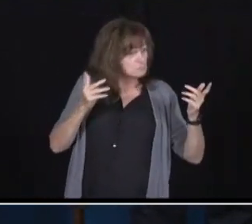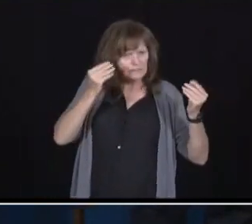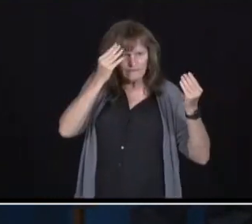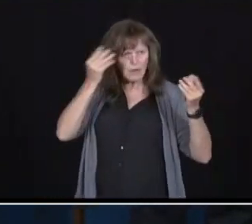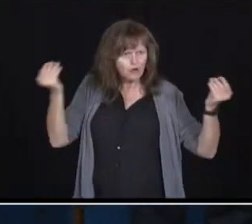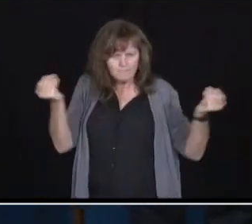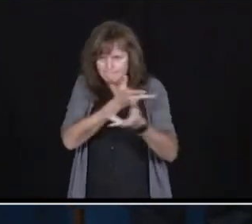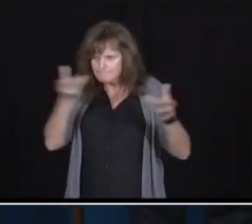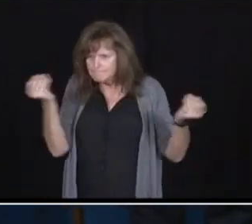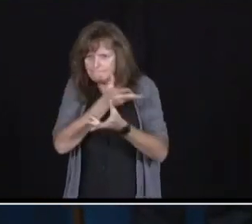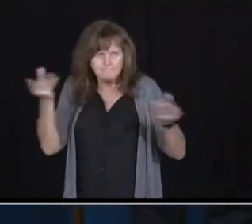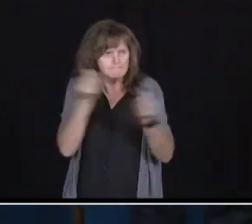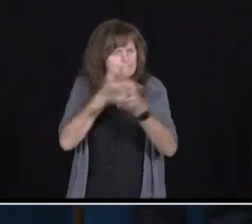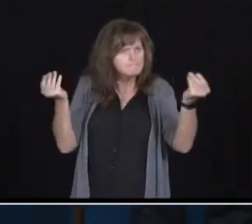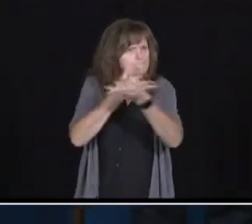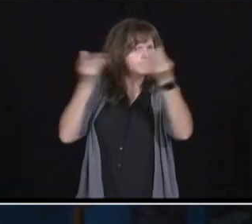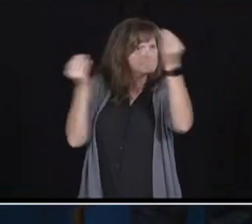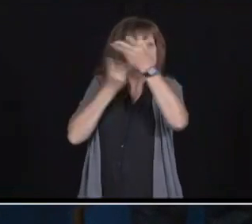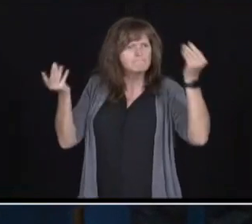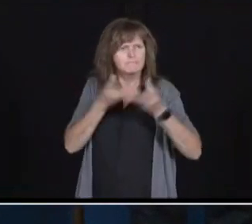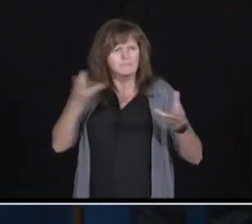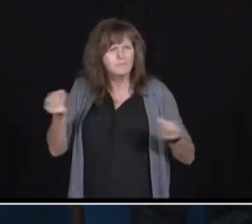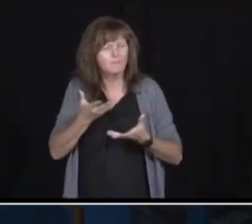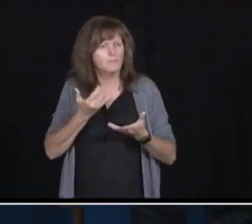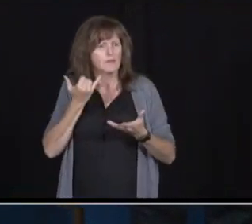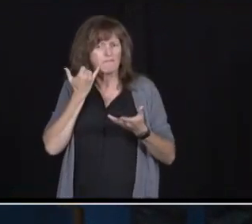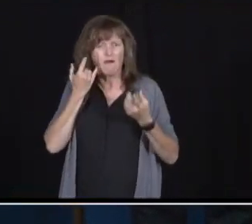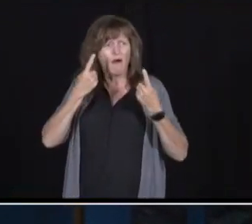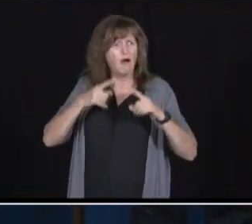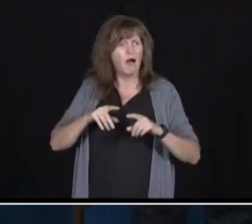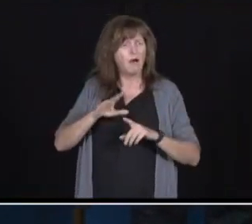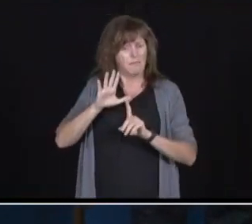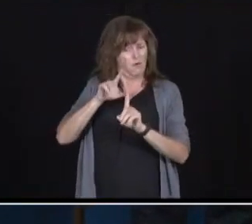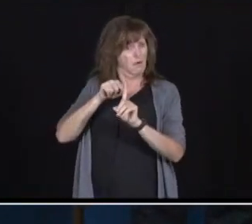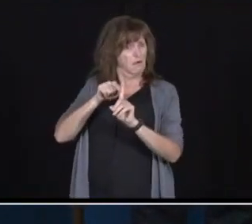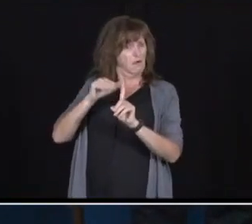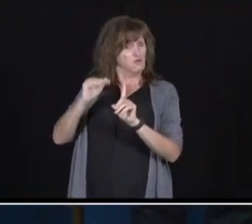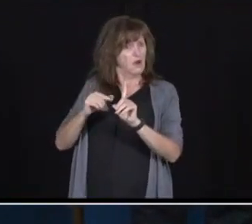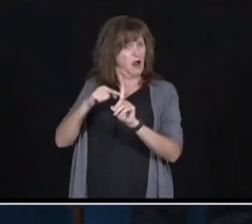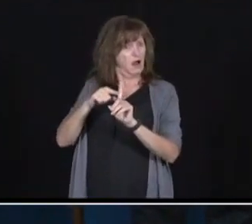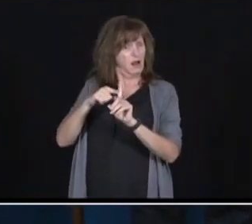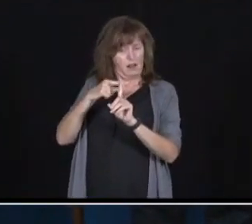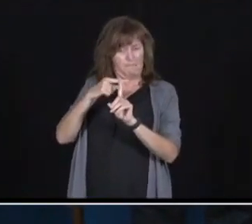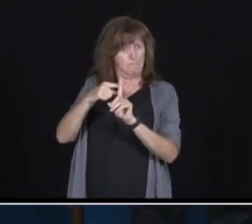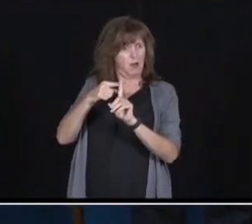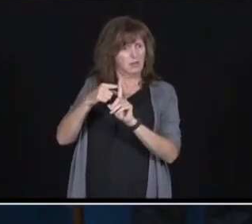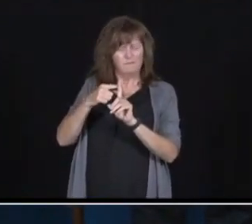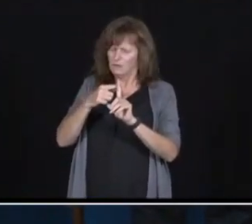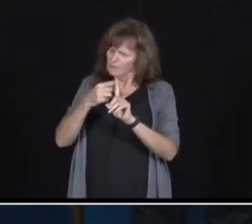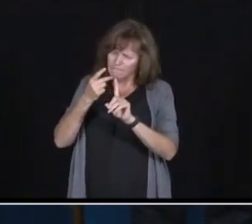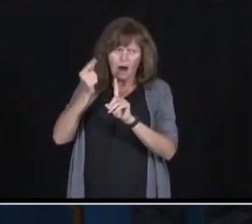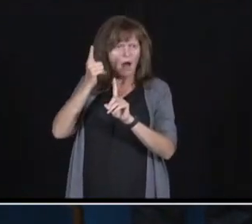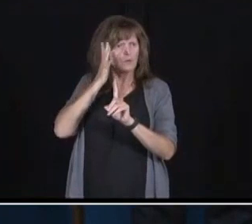of messaging and information. You will know very quickly if your child is coming to contact with somebody who has tested